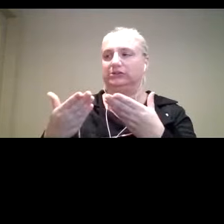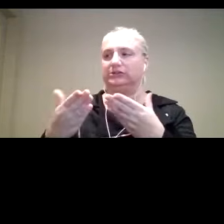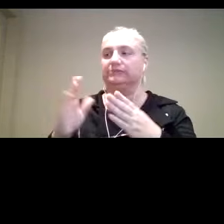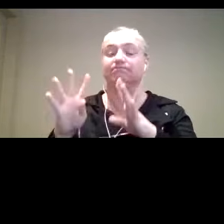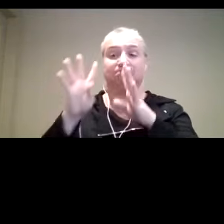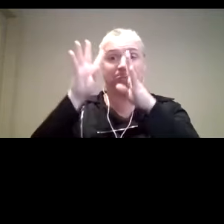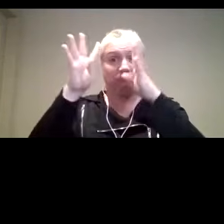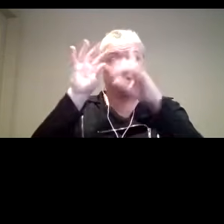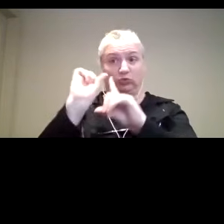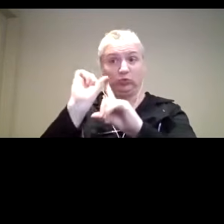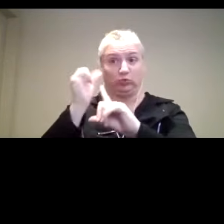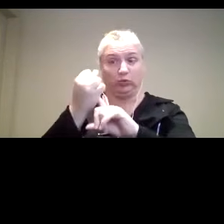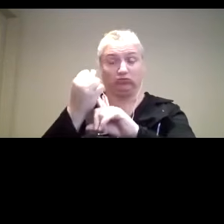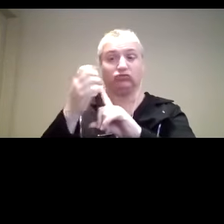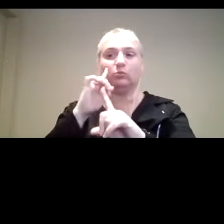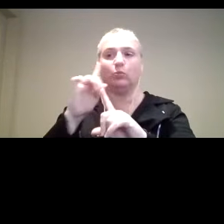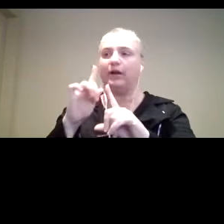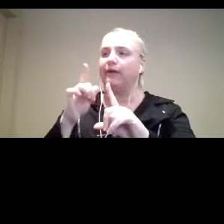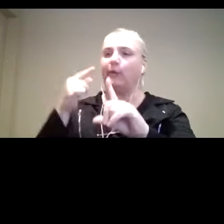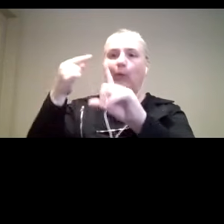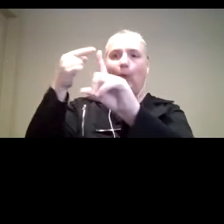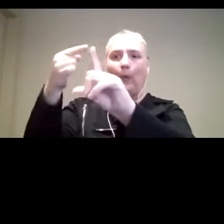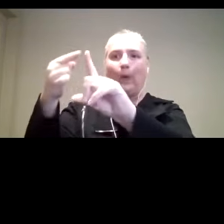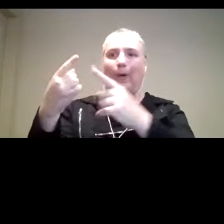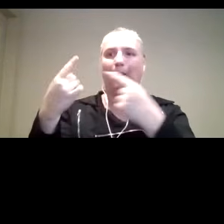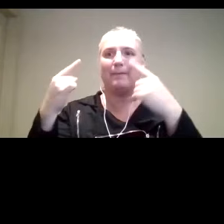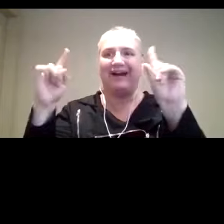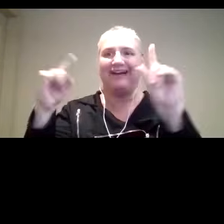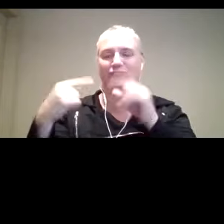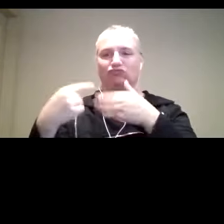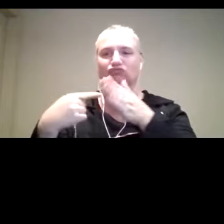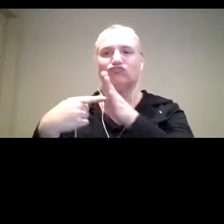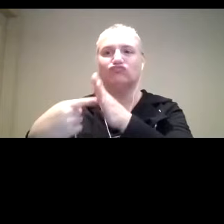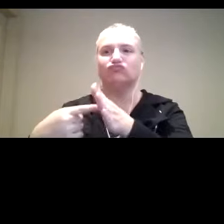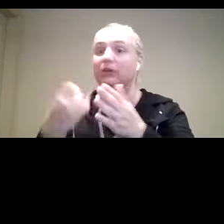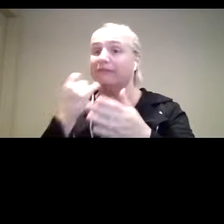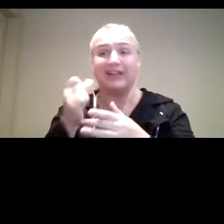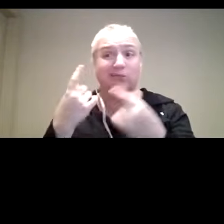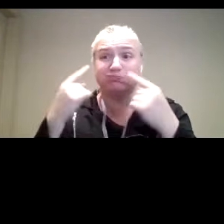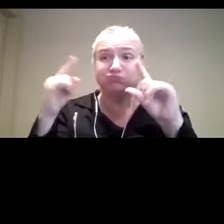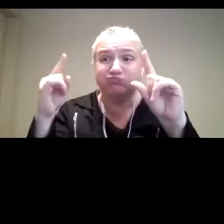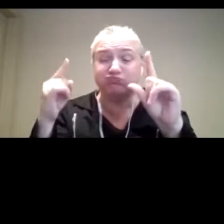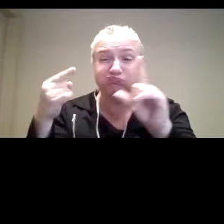where they are making progress towards their goals. And so, if a student is not making progress towards their goals,